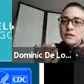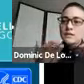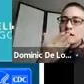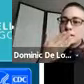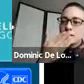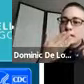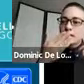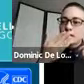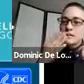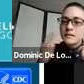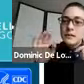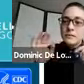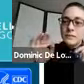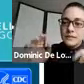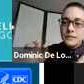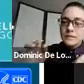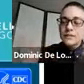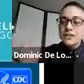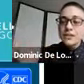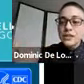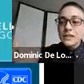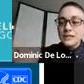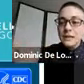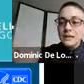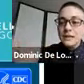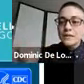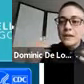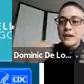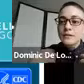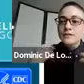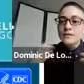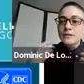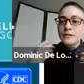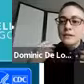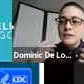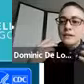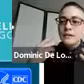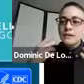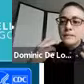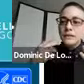you touch the outside of the cloth material, there’s a chance that if you have COVID